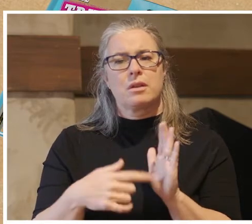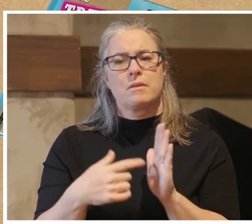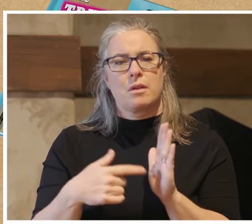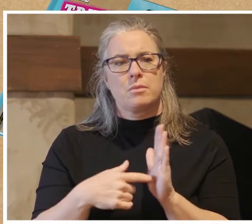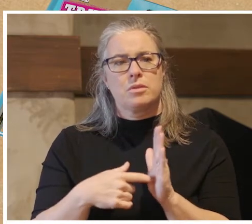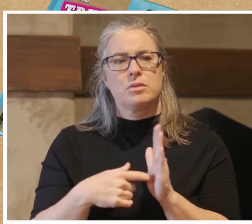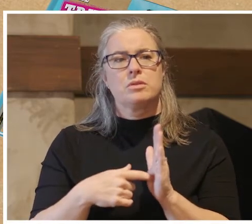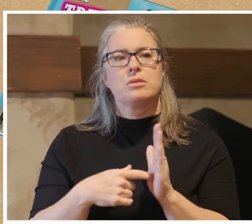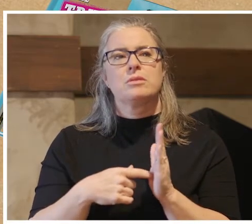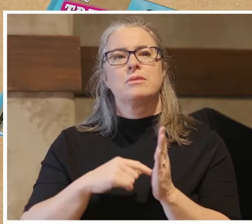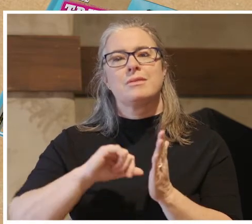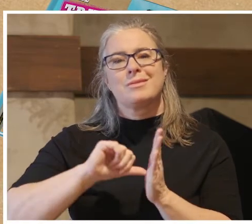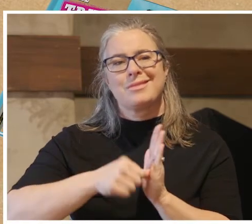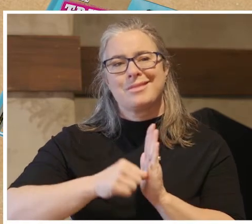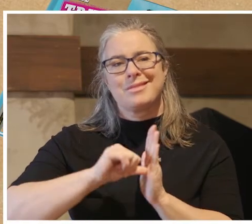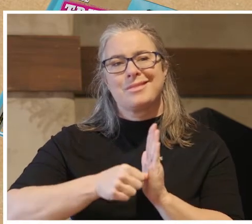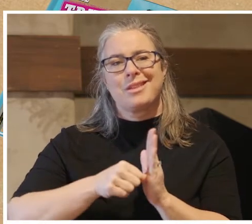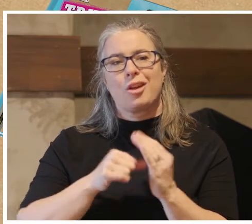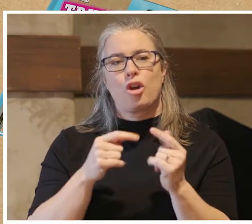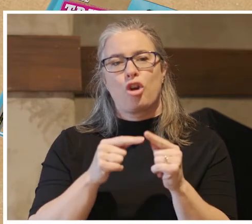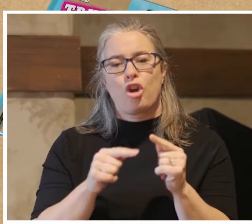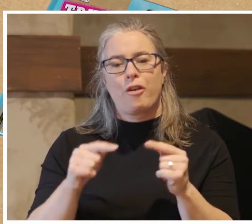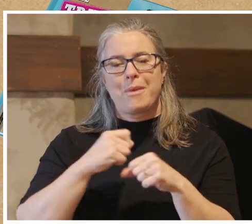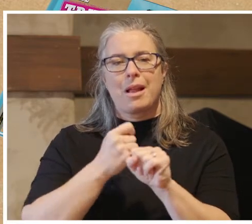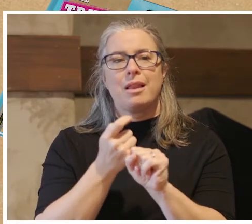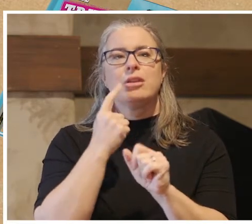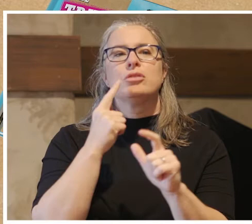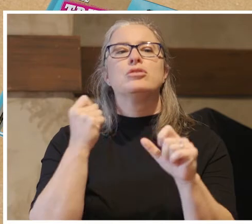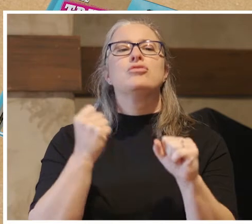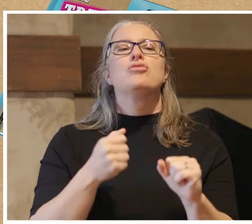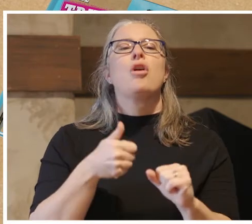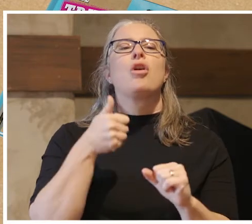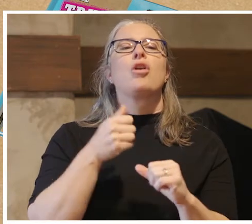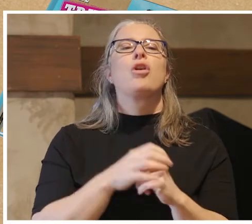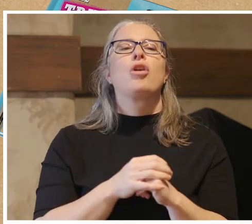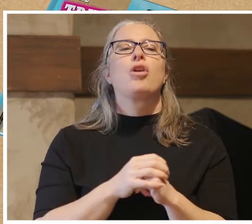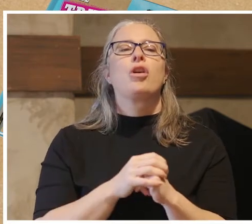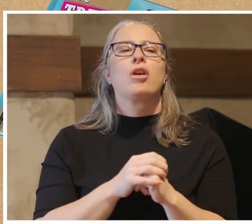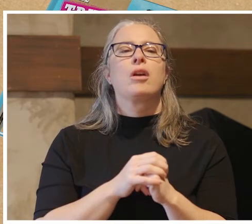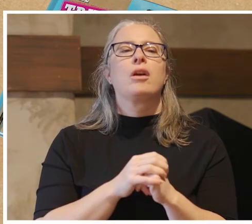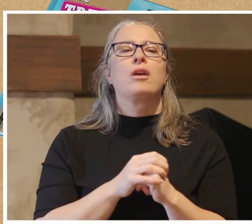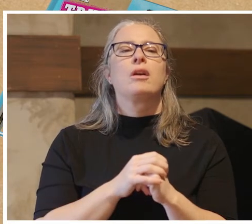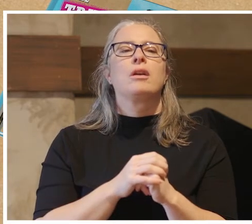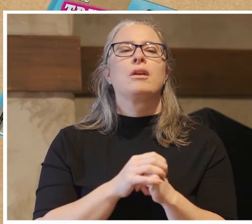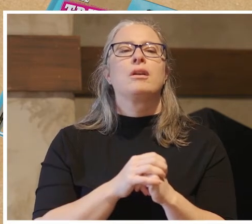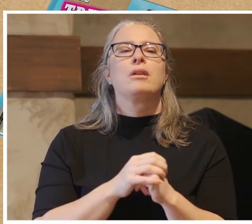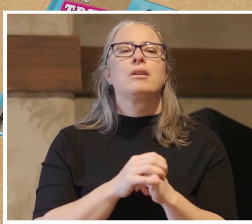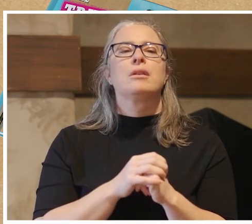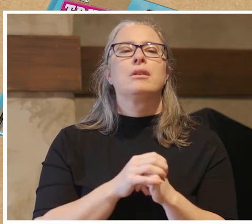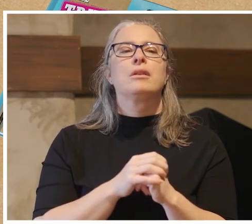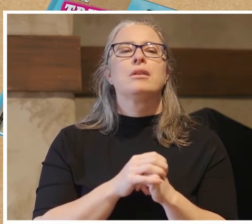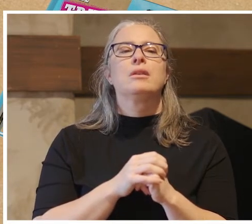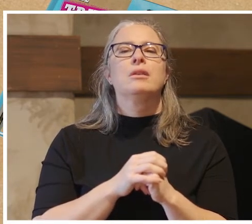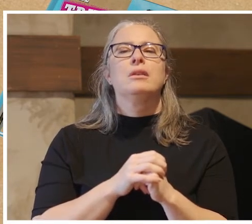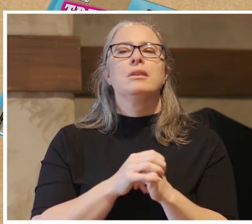Sometimes you can accentuate a curve, you can make it a little stronger than it really is.